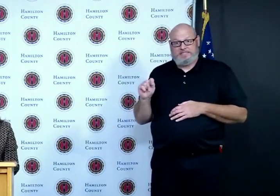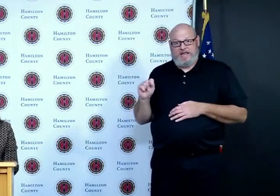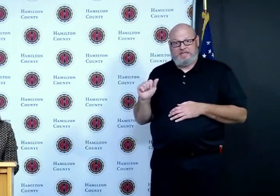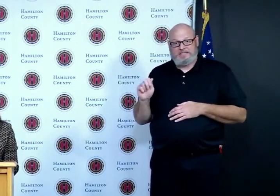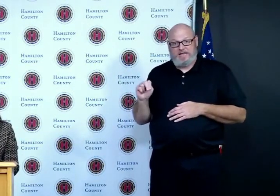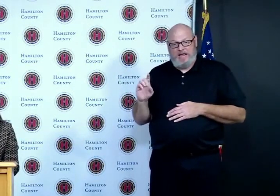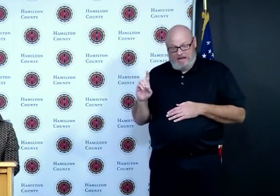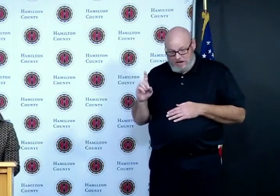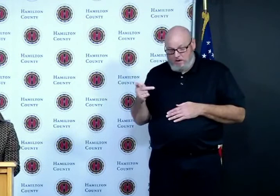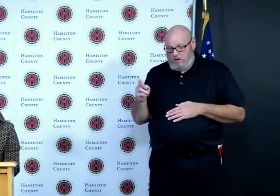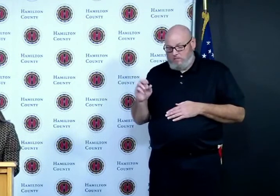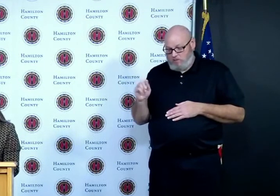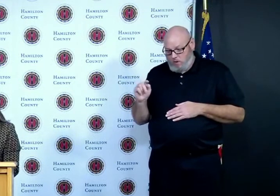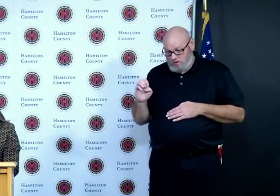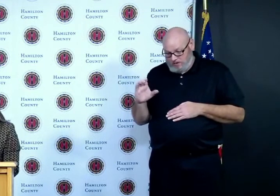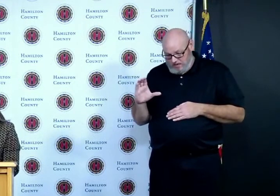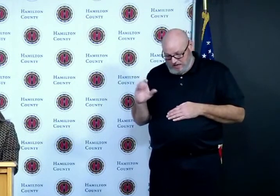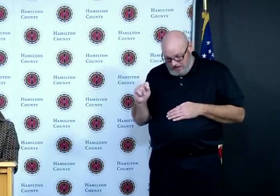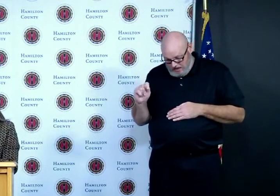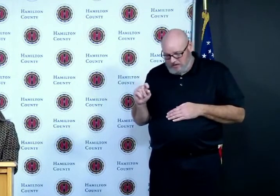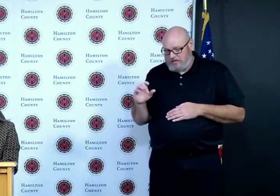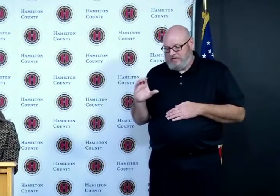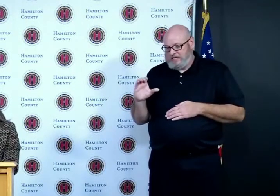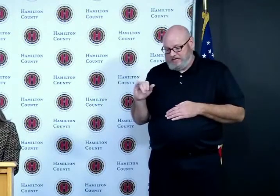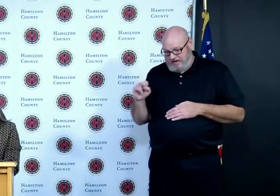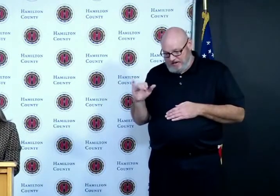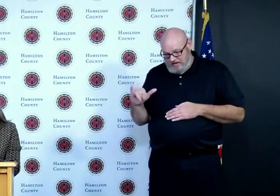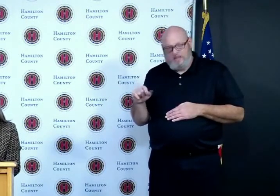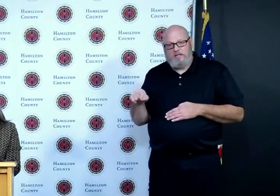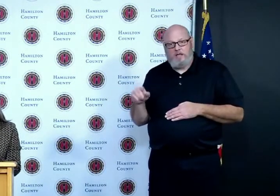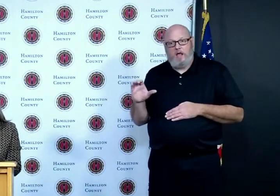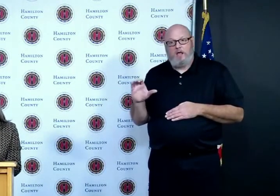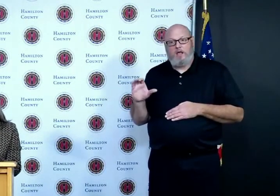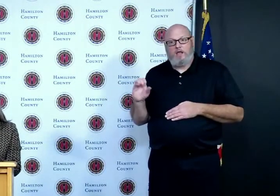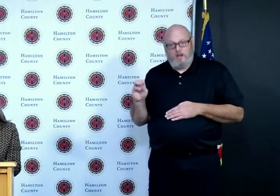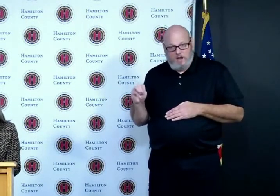and see who the providers are get the contact information and then go and try to get those